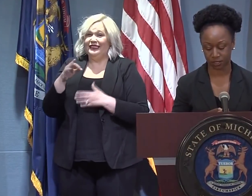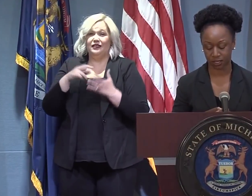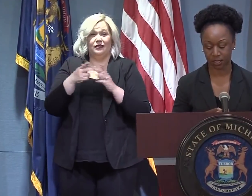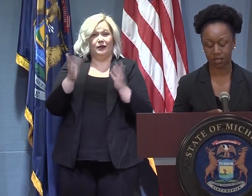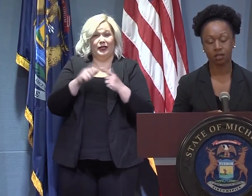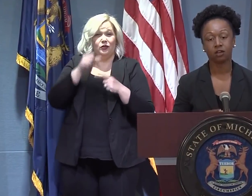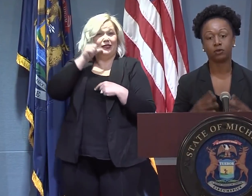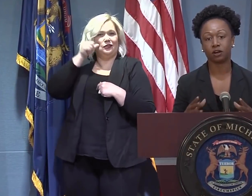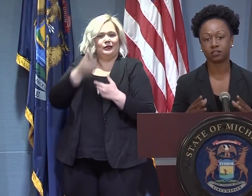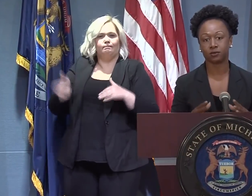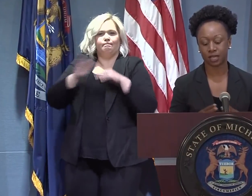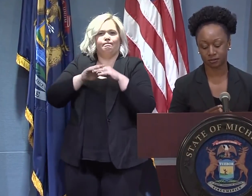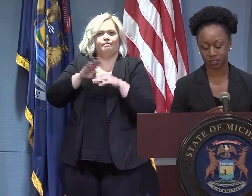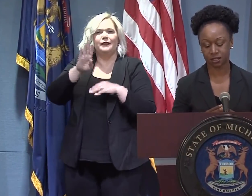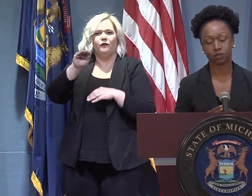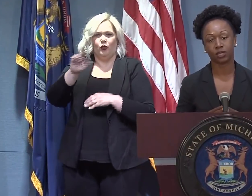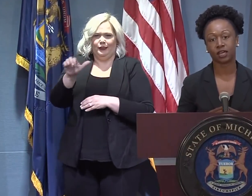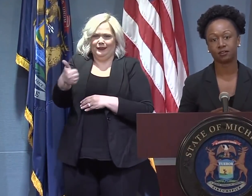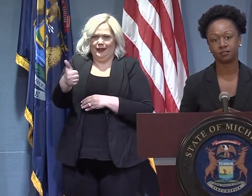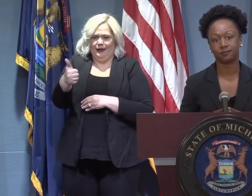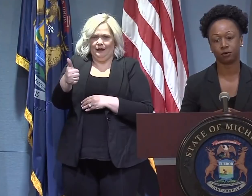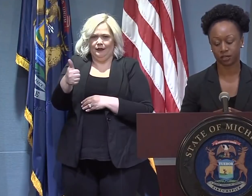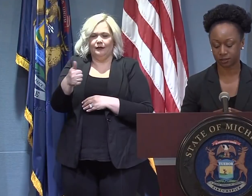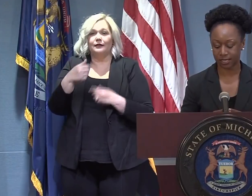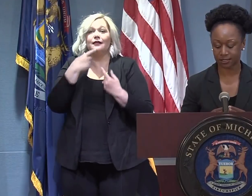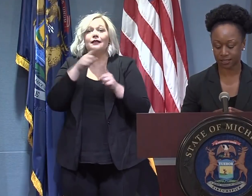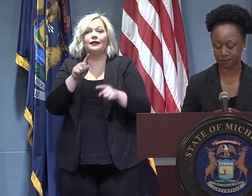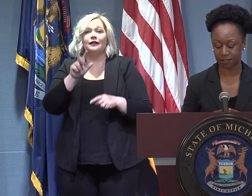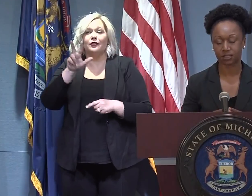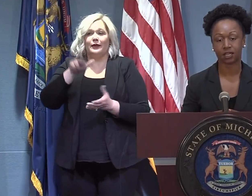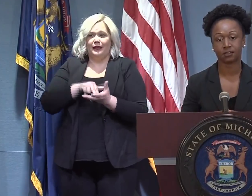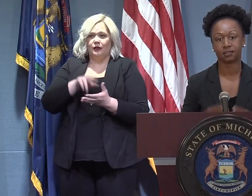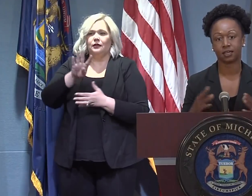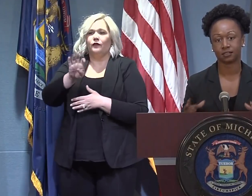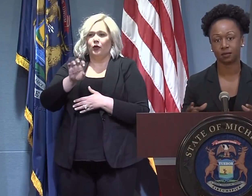TODAY WE ANNOUNCE 38, 210 CASES